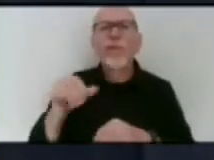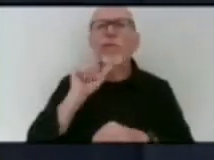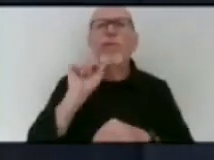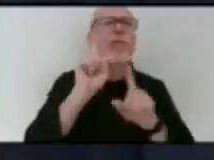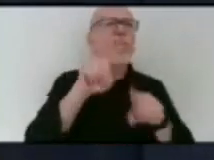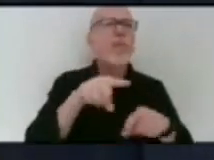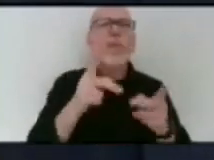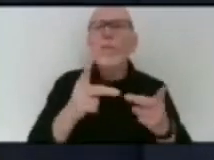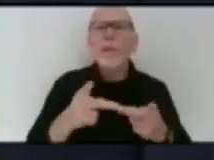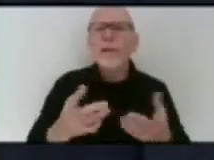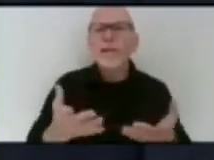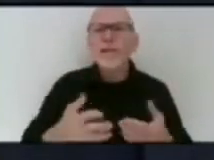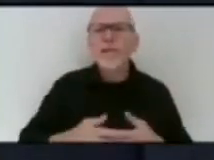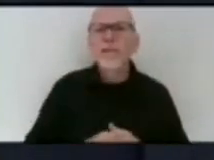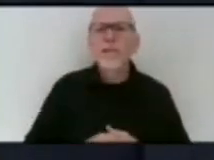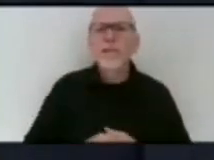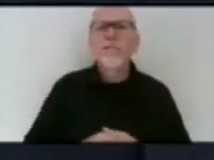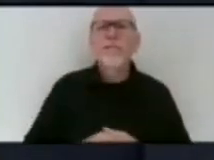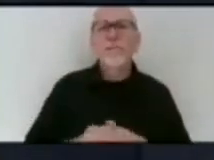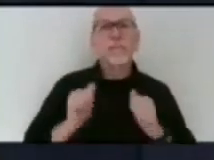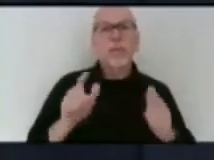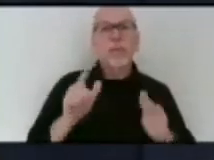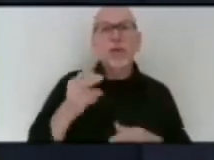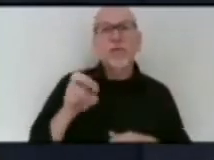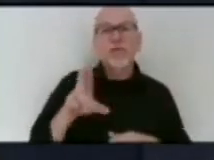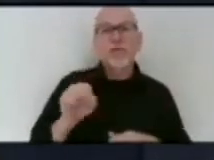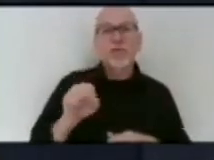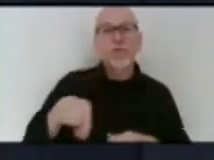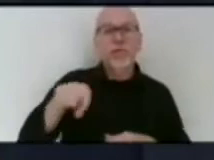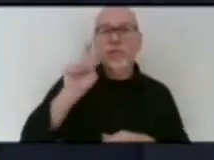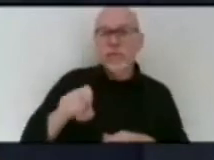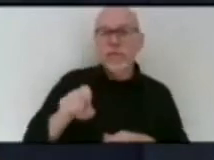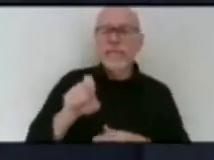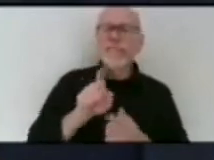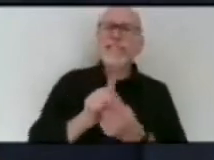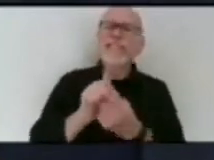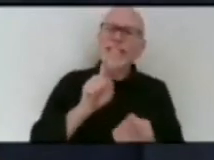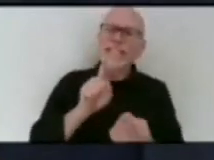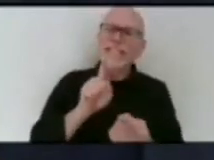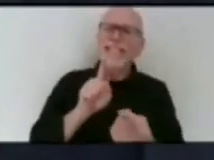All Hoosiers air required toe maintain social distancing of at least 6 ft in